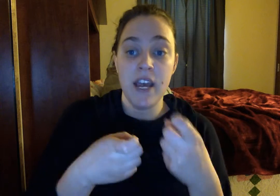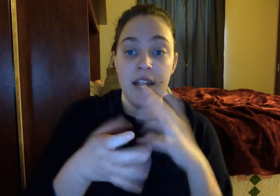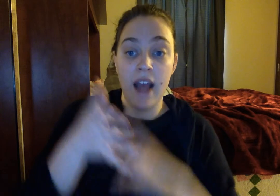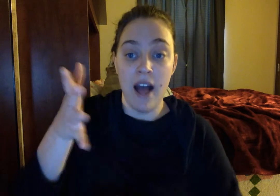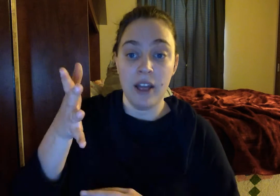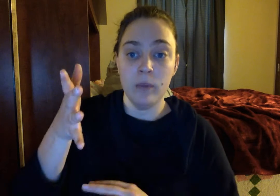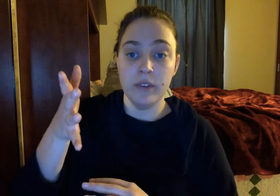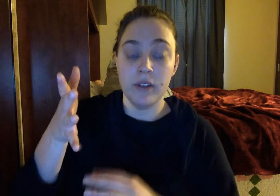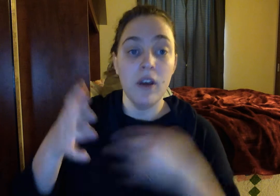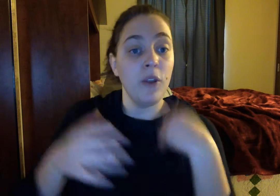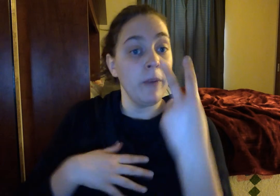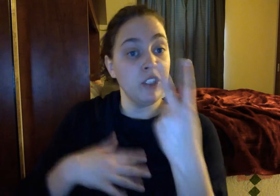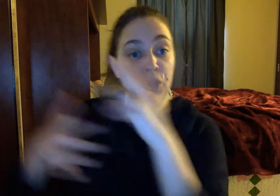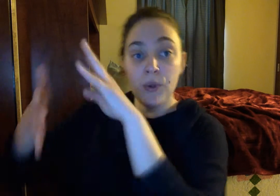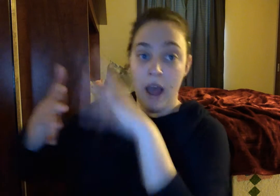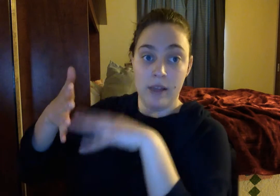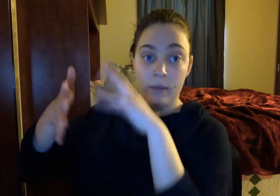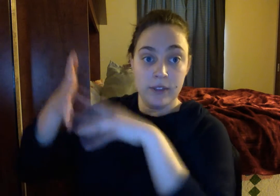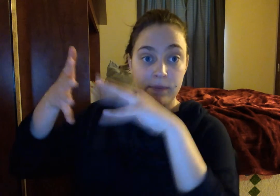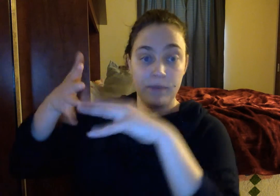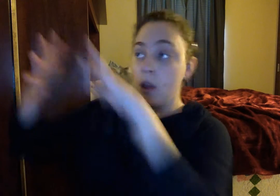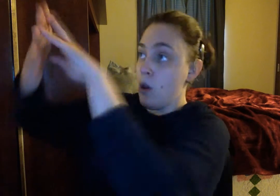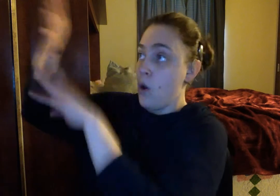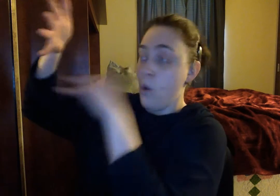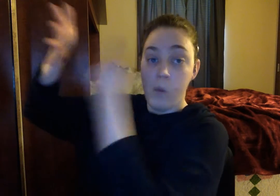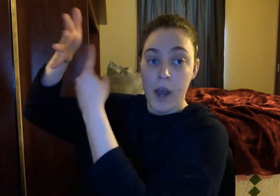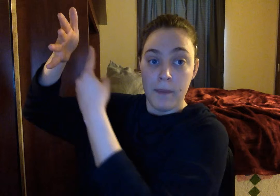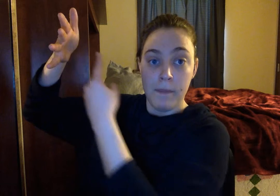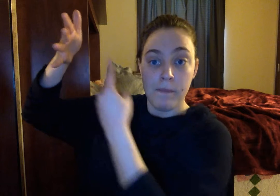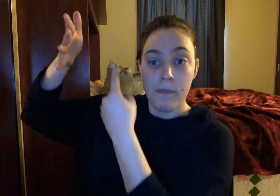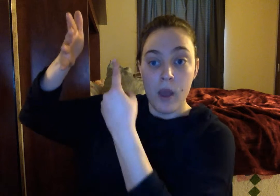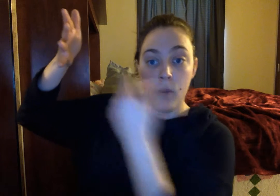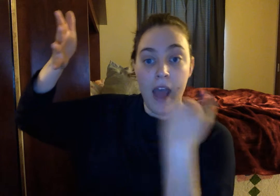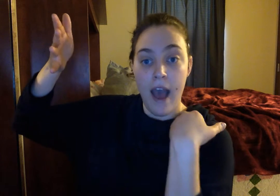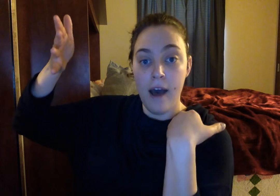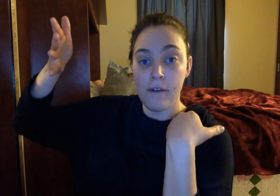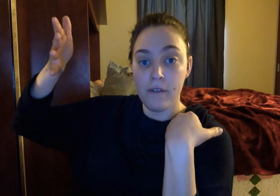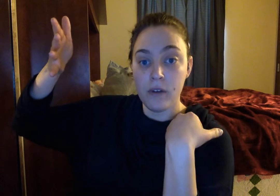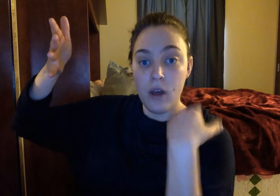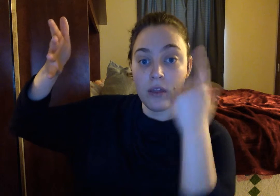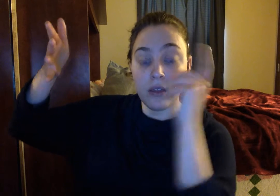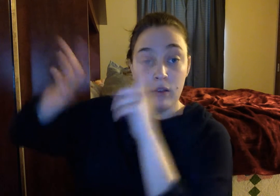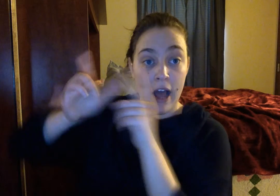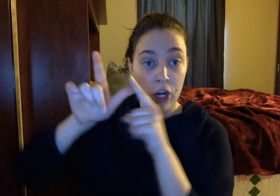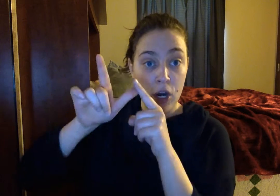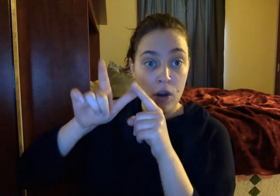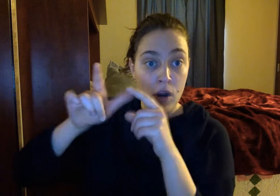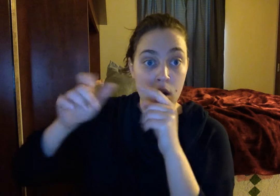words that doubles the ending before adding -ing with those that do not, prefixes, and suffixes, and sort base words and root words. By doing that, they have to play the word that matches the given column. Like in the picture, it shows three columns of CVC (with a short e sound), CVVC with a long or spelled ‘ee’ sound, and the last column with another CVVC sound but with a long “ee” sound but spelled “ea”. You are to sort the words out either independently or in groups.